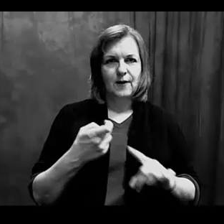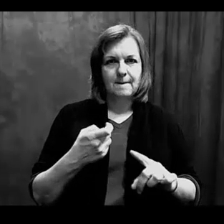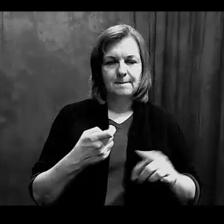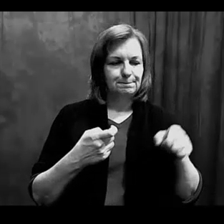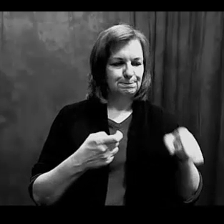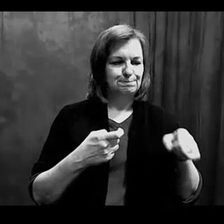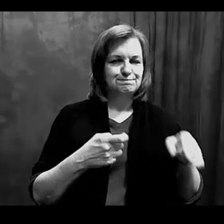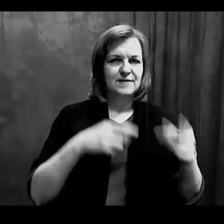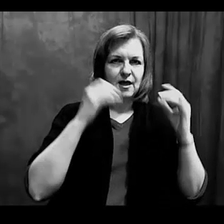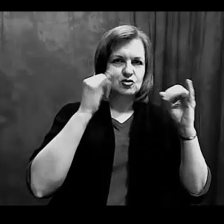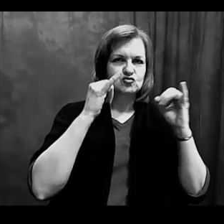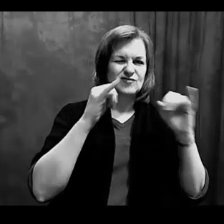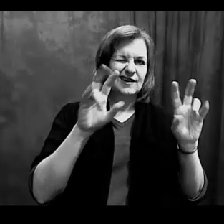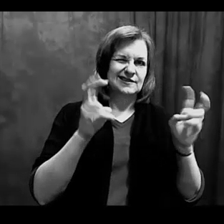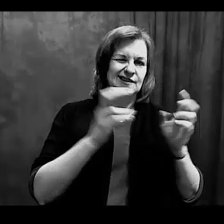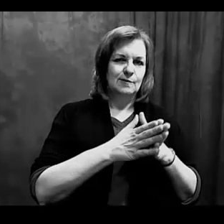so when we look at these guys